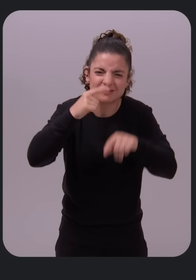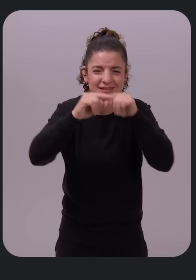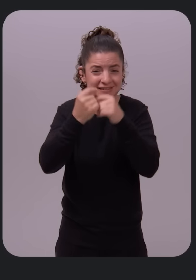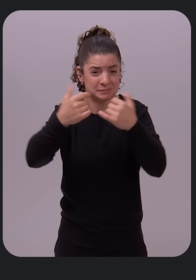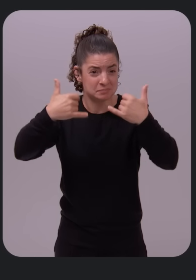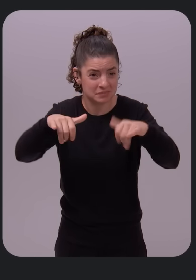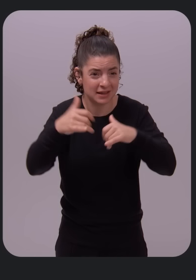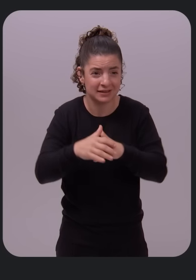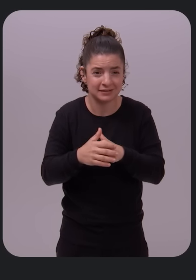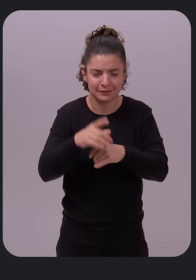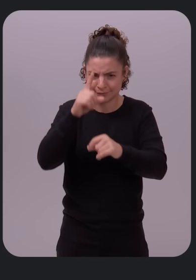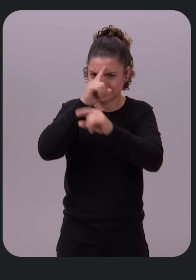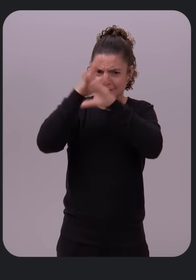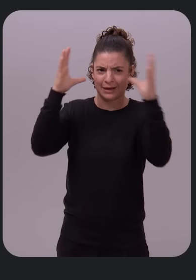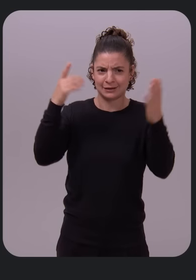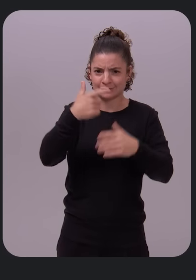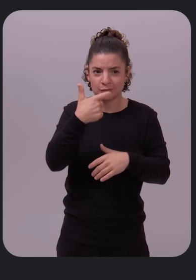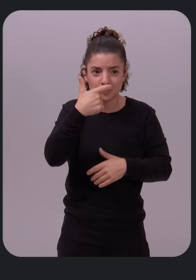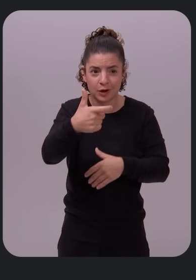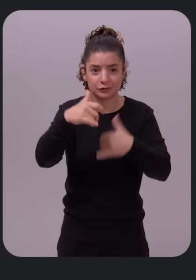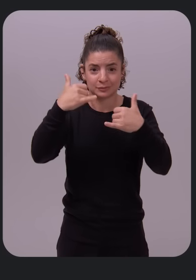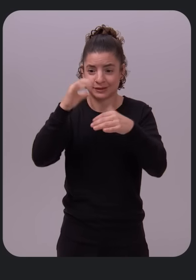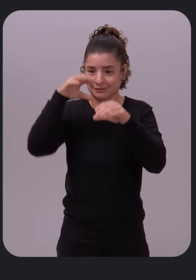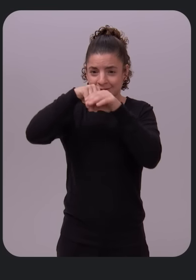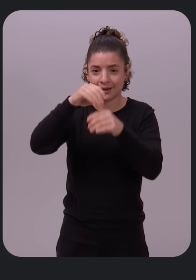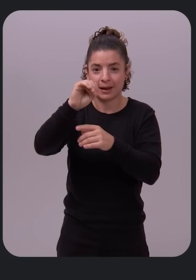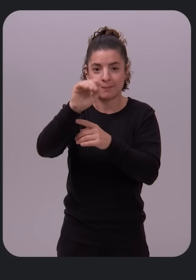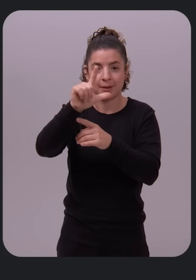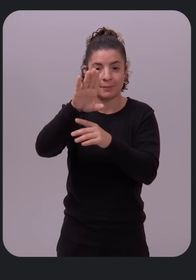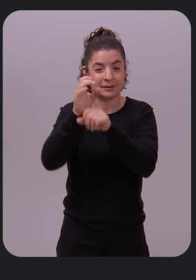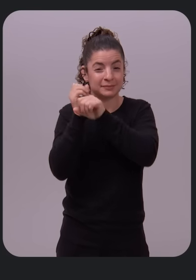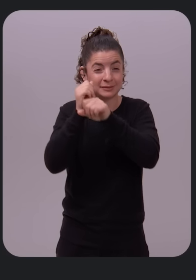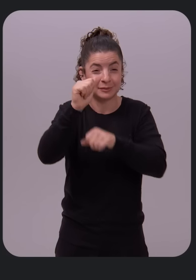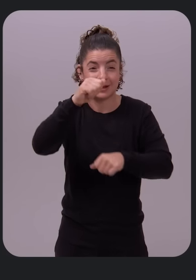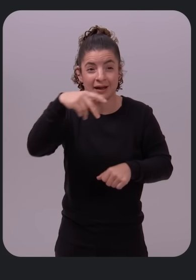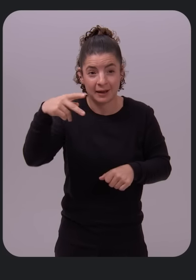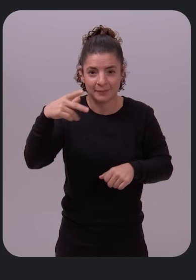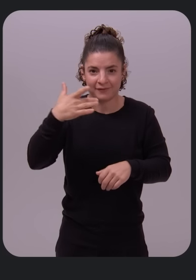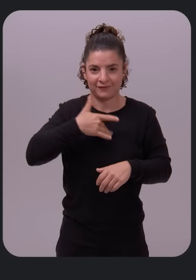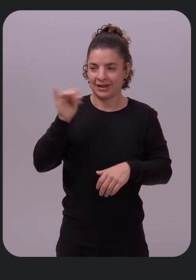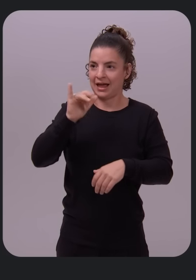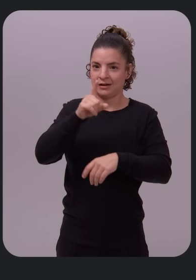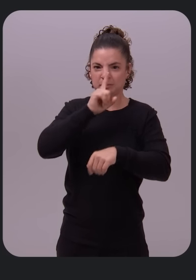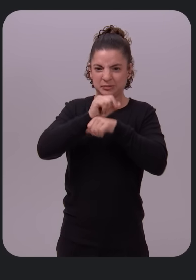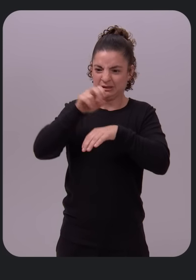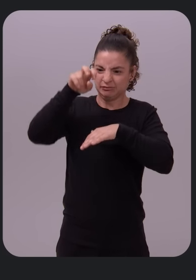Imagine watching them play in the MLB app as if you were right there in the stadium,